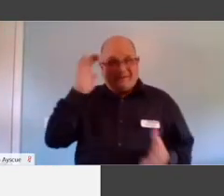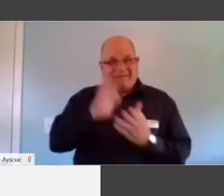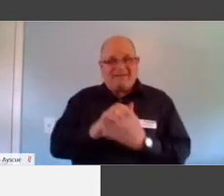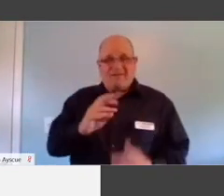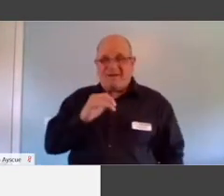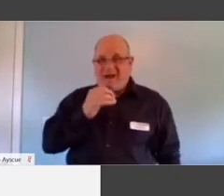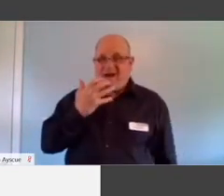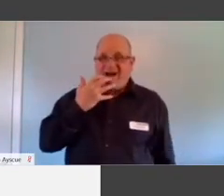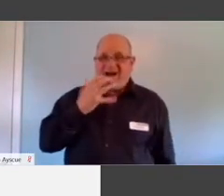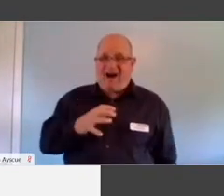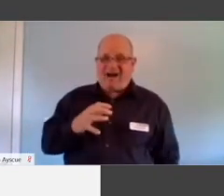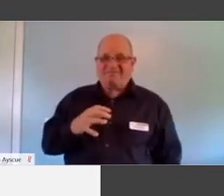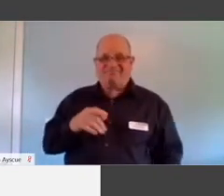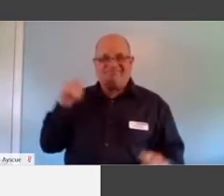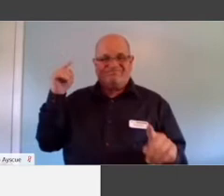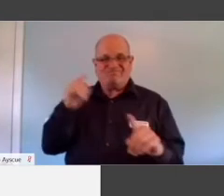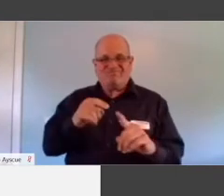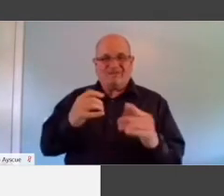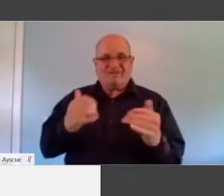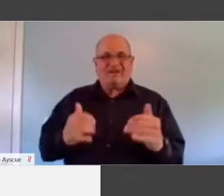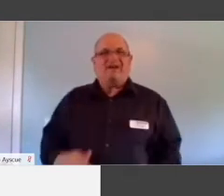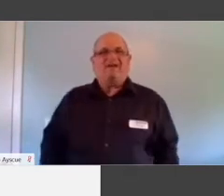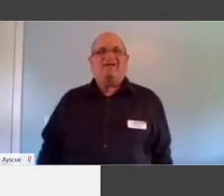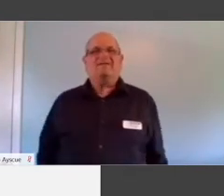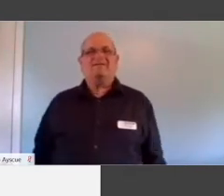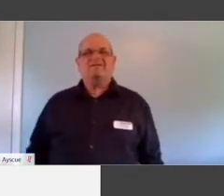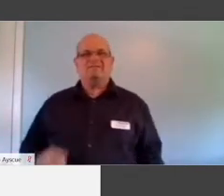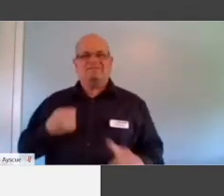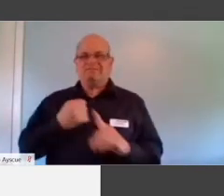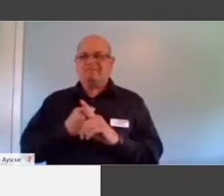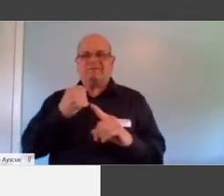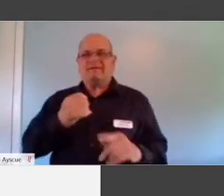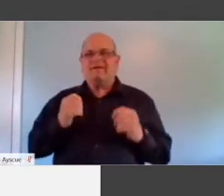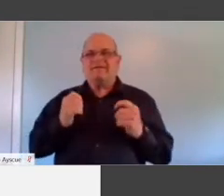that kind of came in during all this COVID is fast food drive‑thru service, everybody